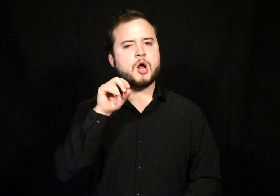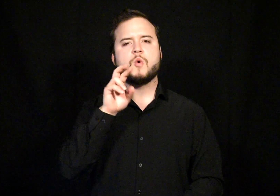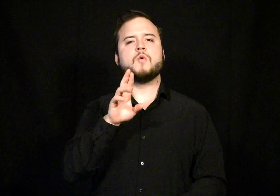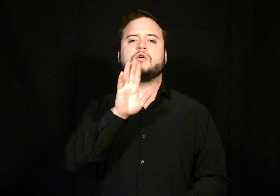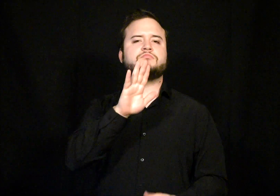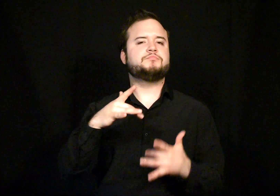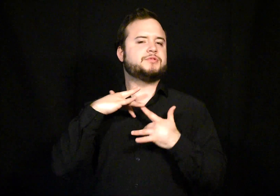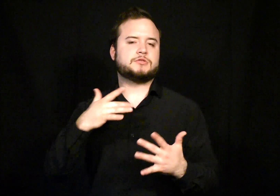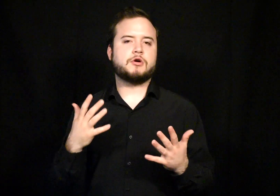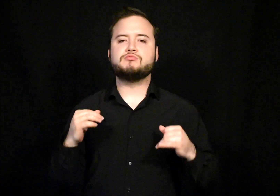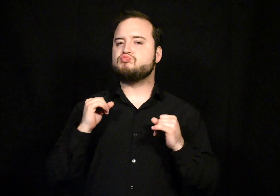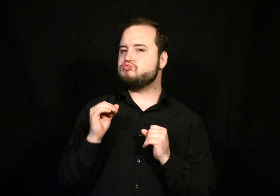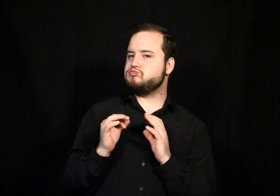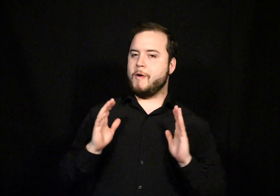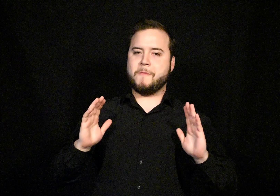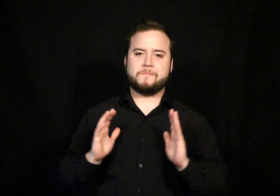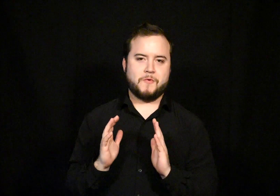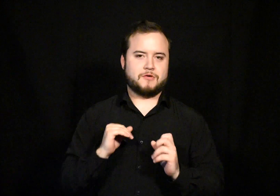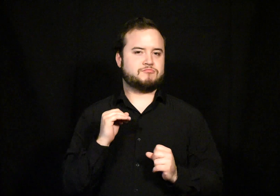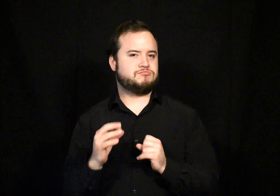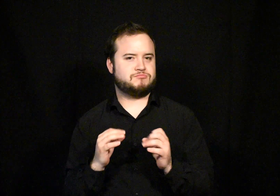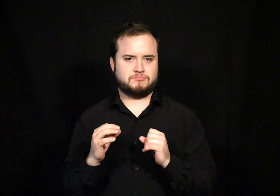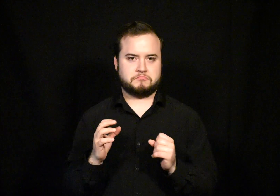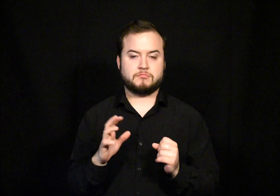Or are you a small signer?